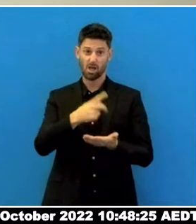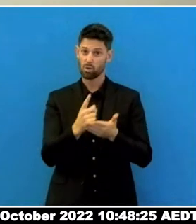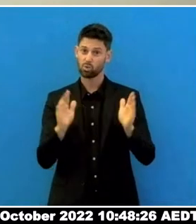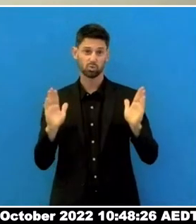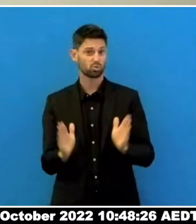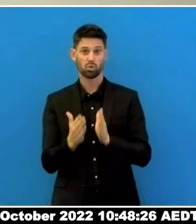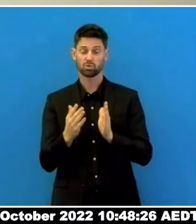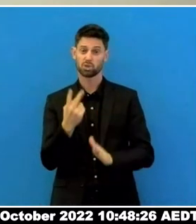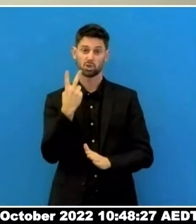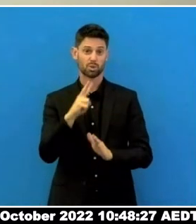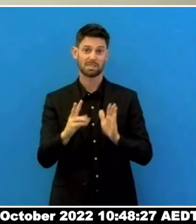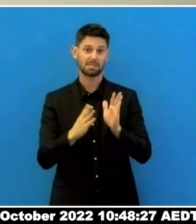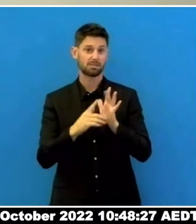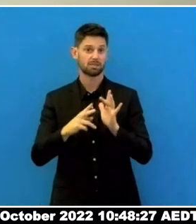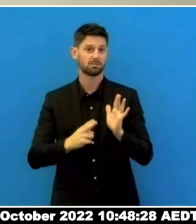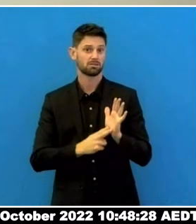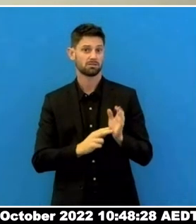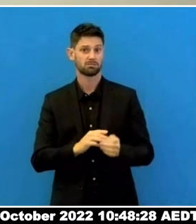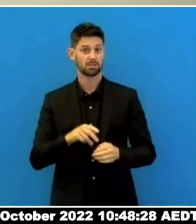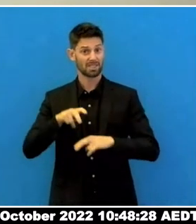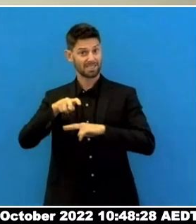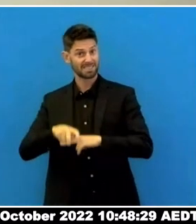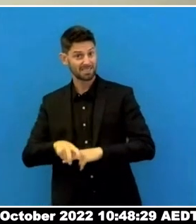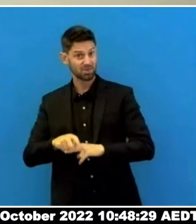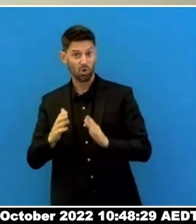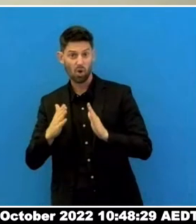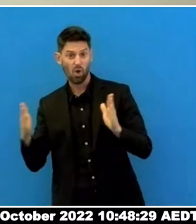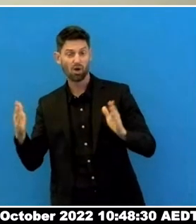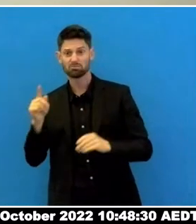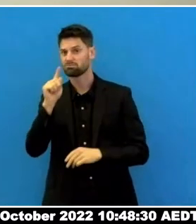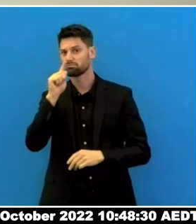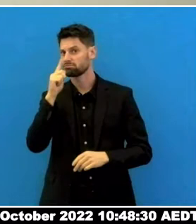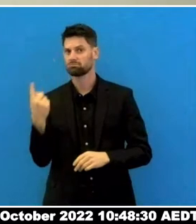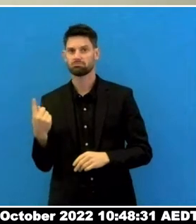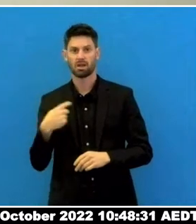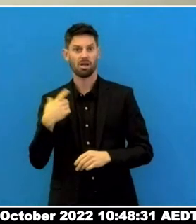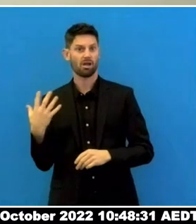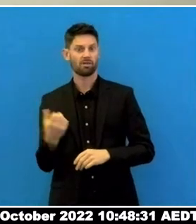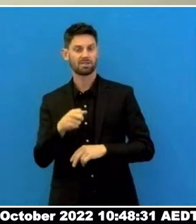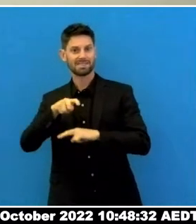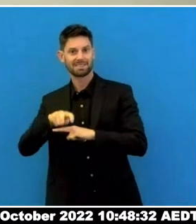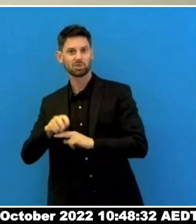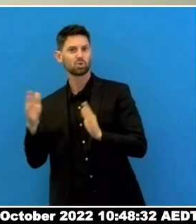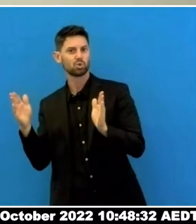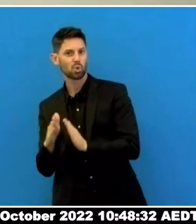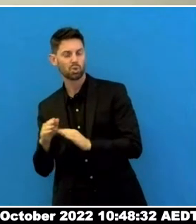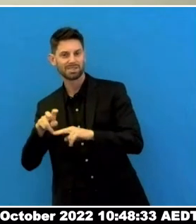I also cannot sit for long periods and I need to alternate between standing up and sitting down.